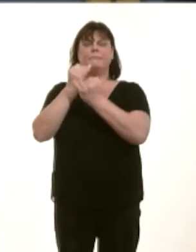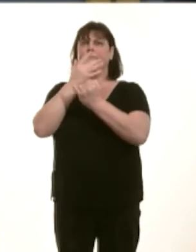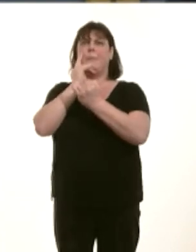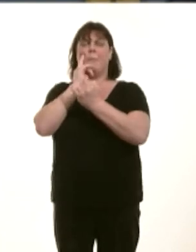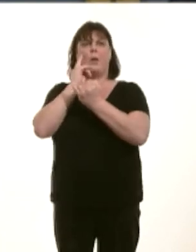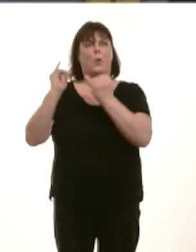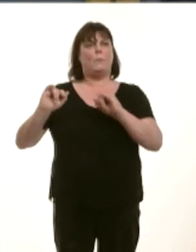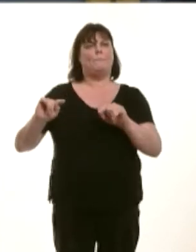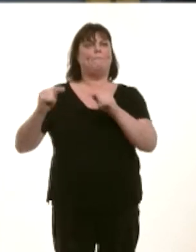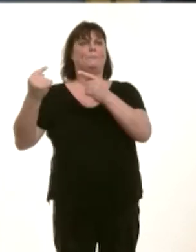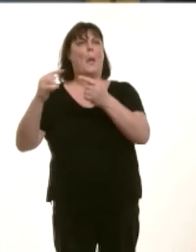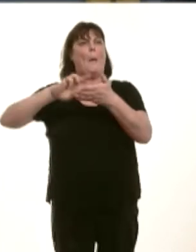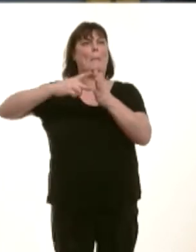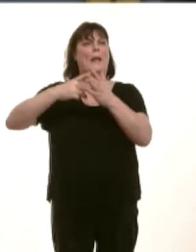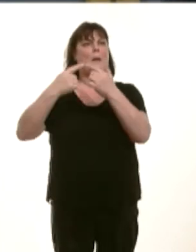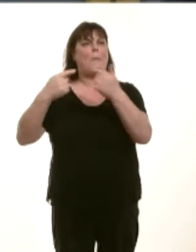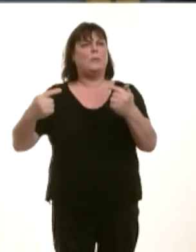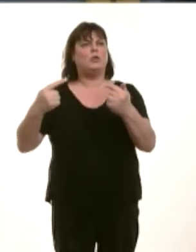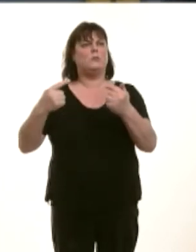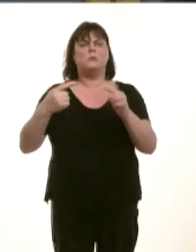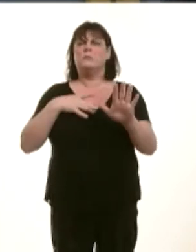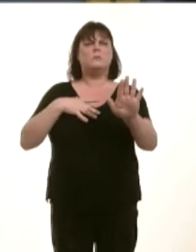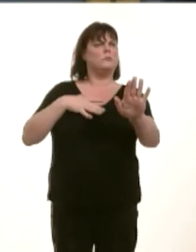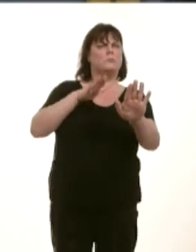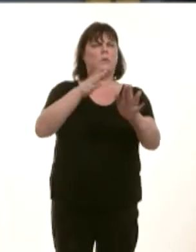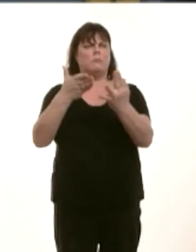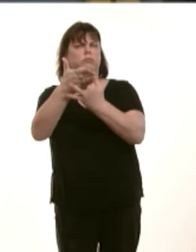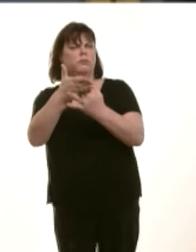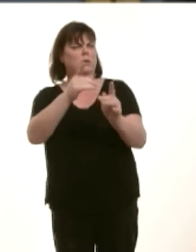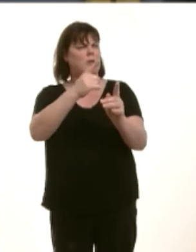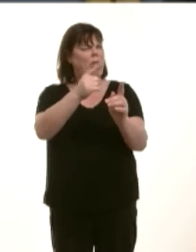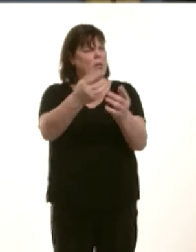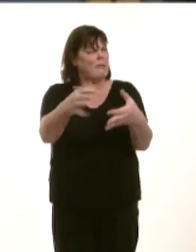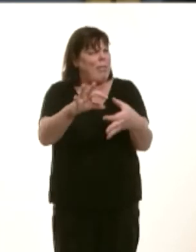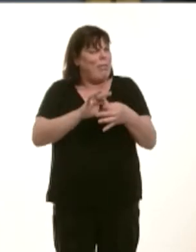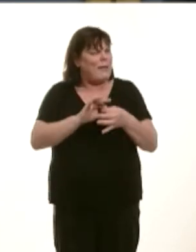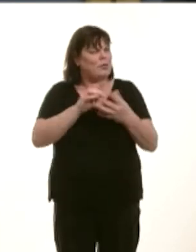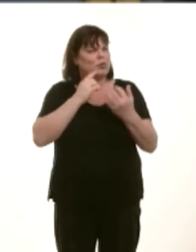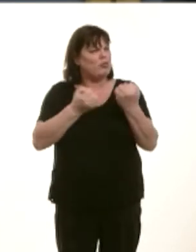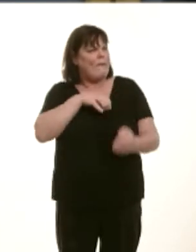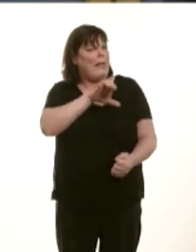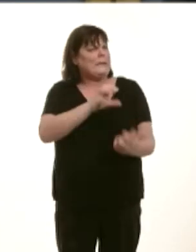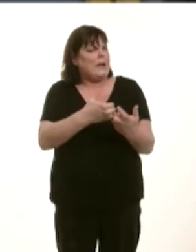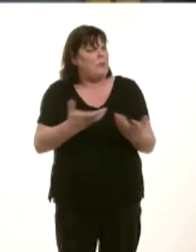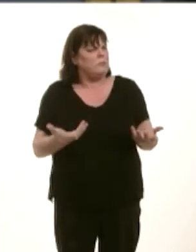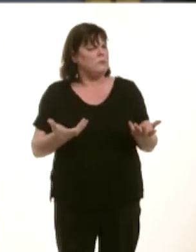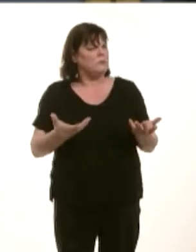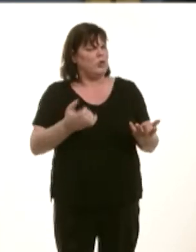in Gwyneddó Y Llywydd / The Presiding Officer: Sorry, Iím going to stop you there. Is this to do with the driving licence? I think not.